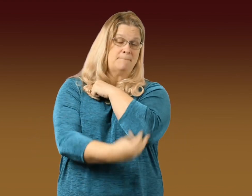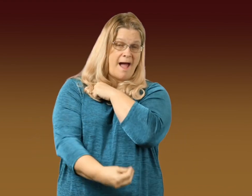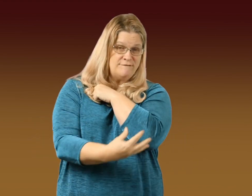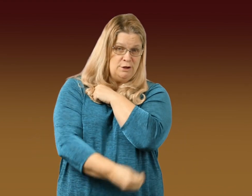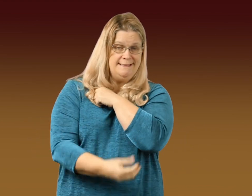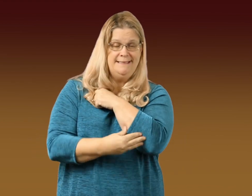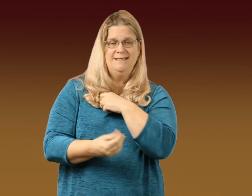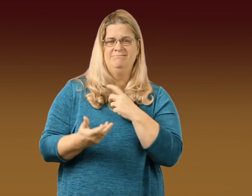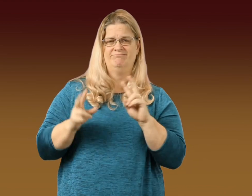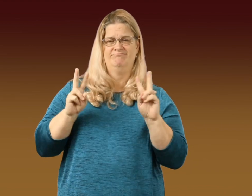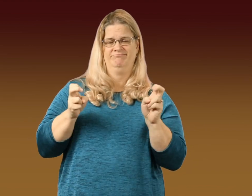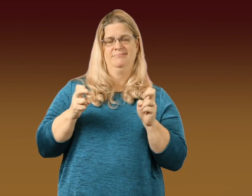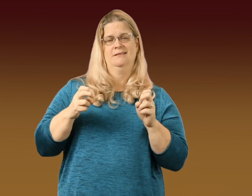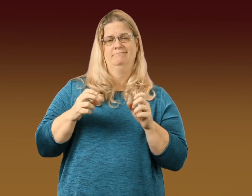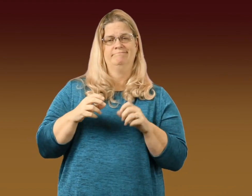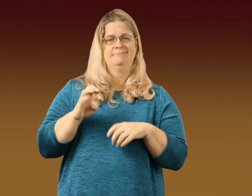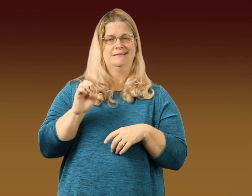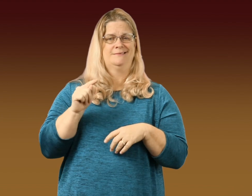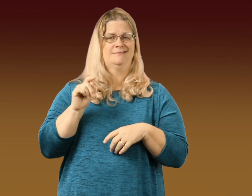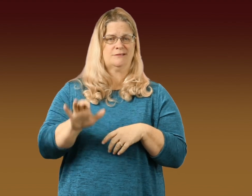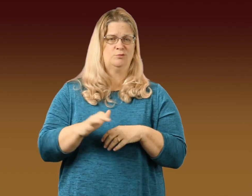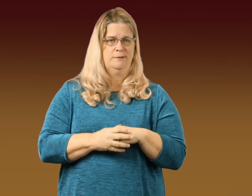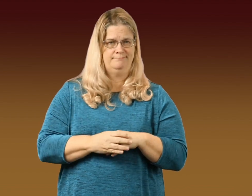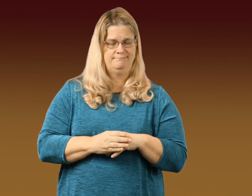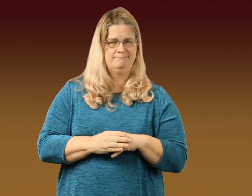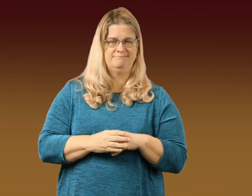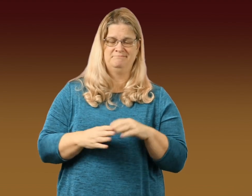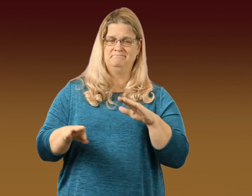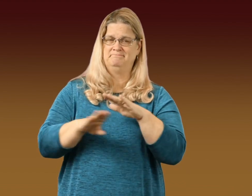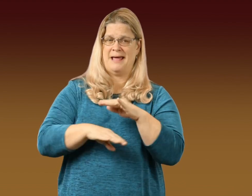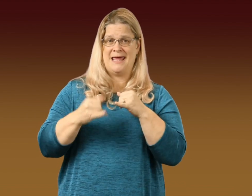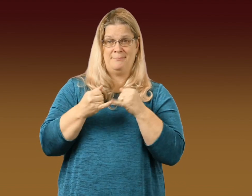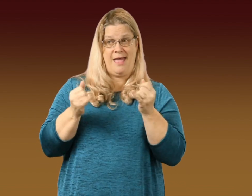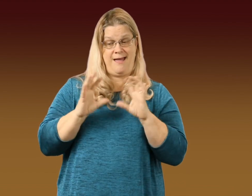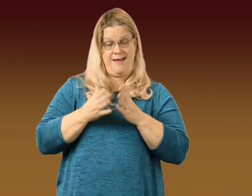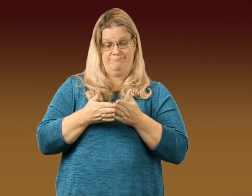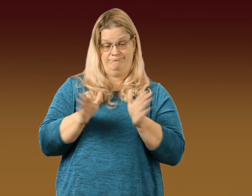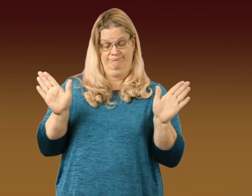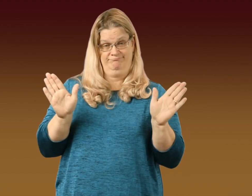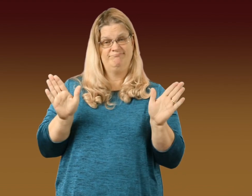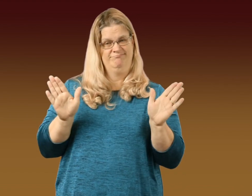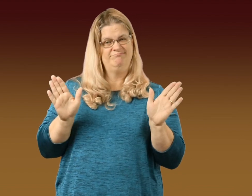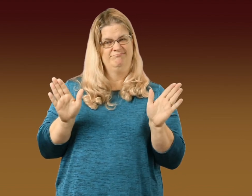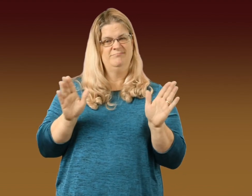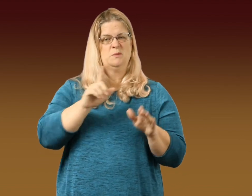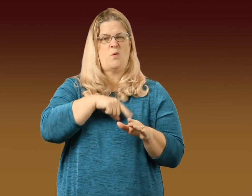poor quality of life, poverty, et cetera, the bottom line being